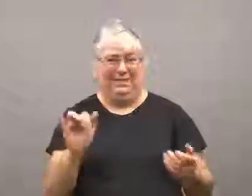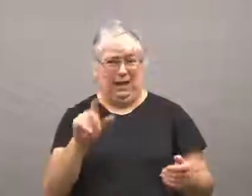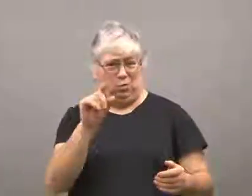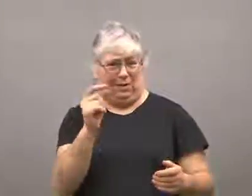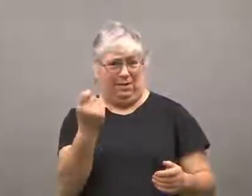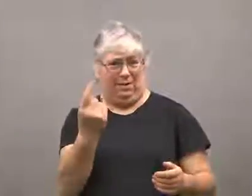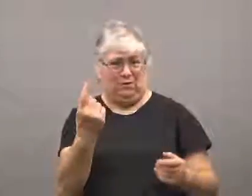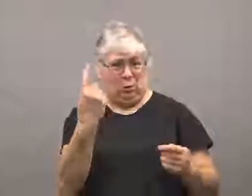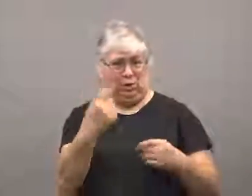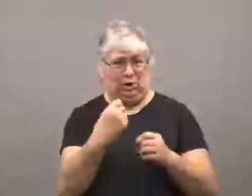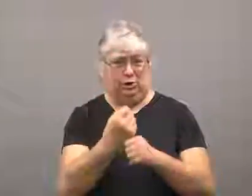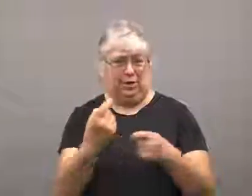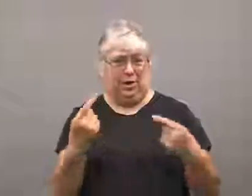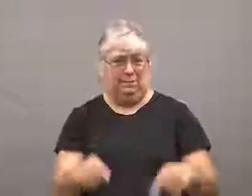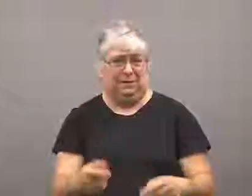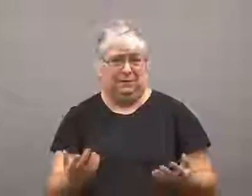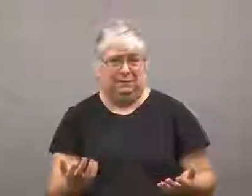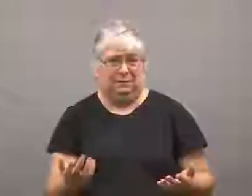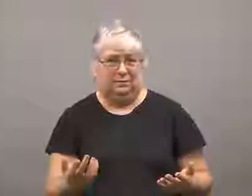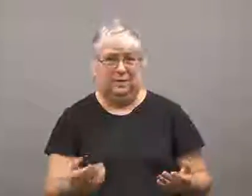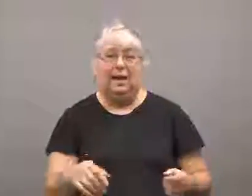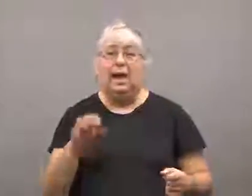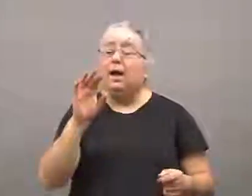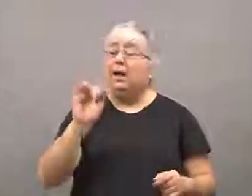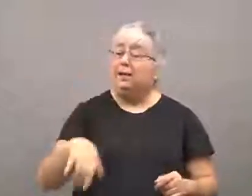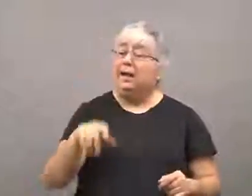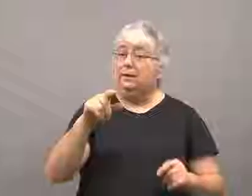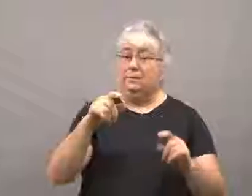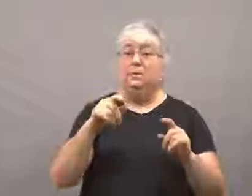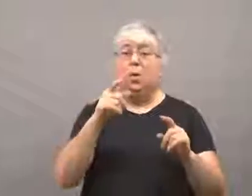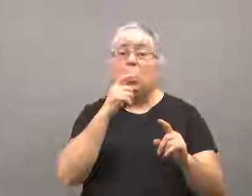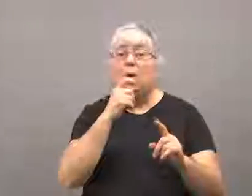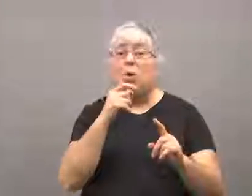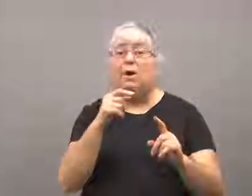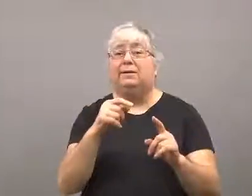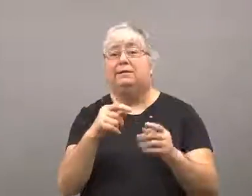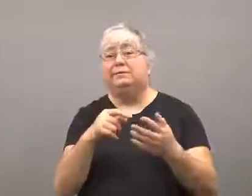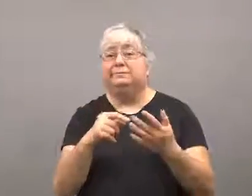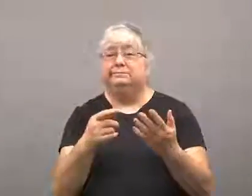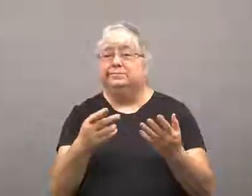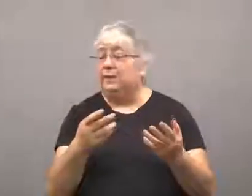That was just in one year, 2011.